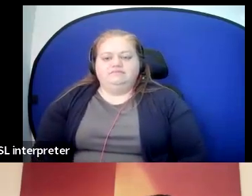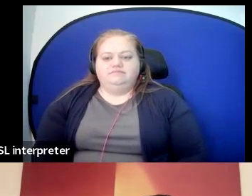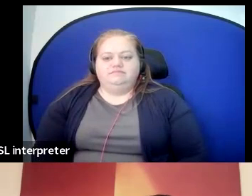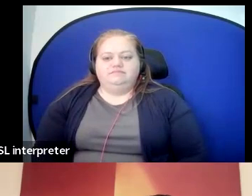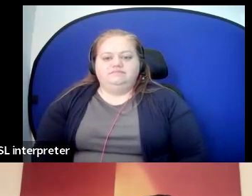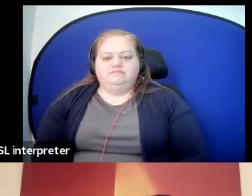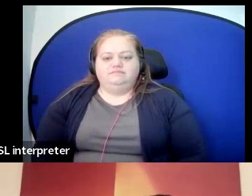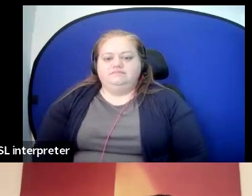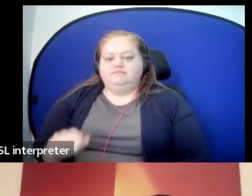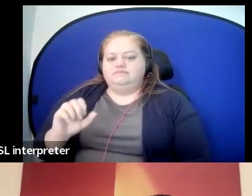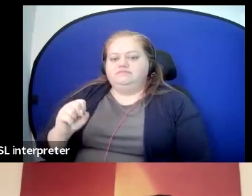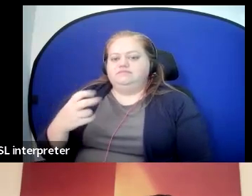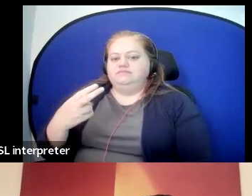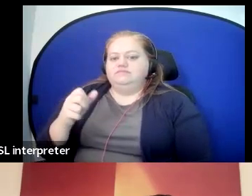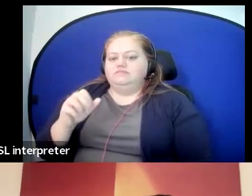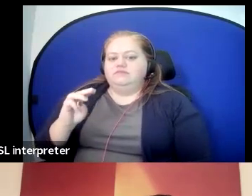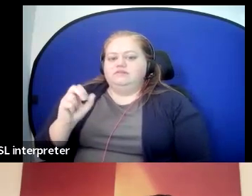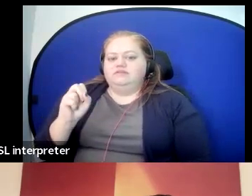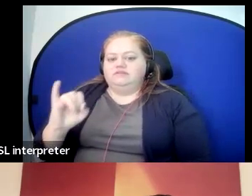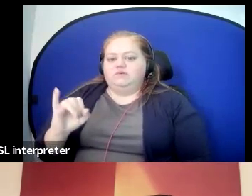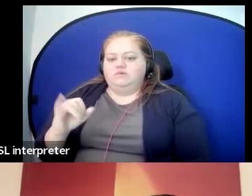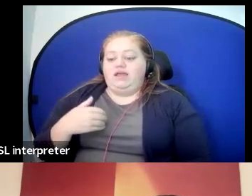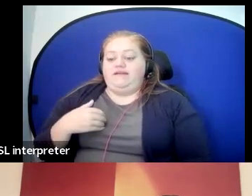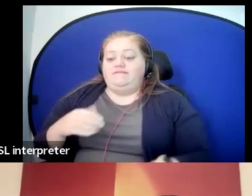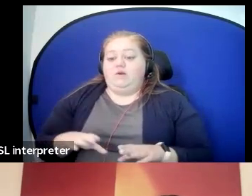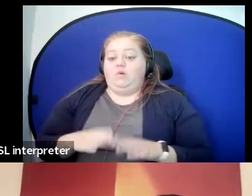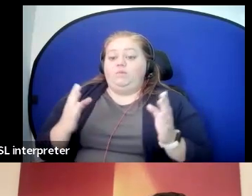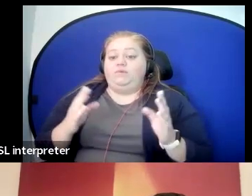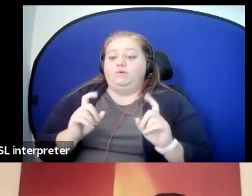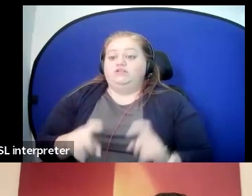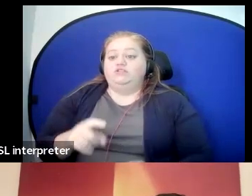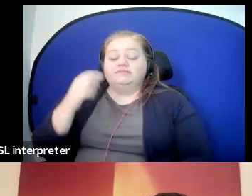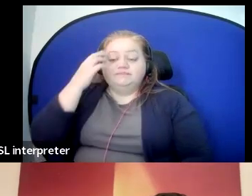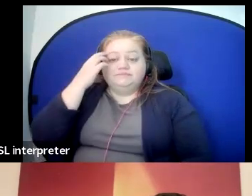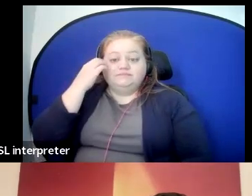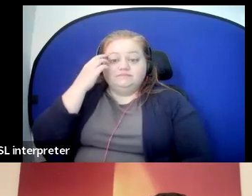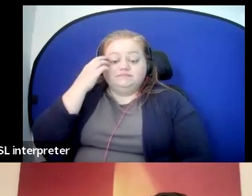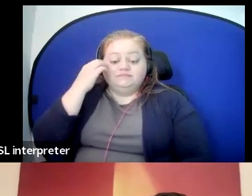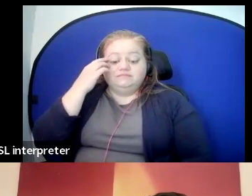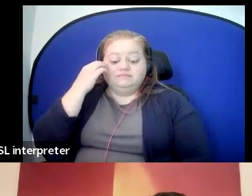Let's move on to a rather open-ended question. This is a really good one.